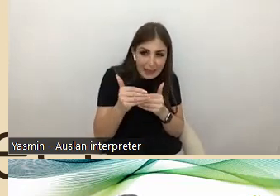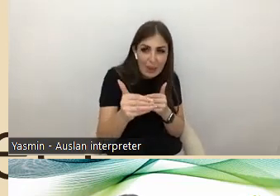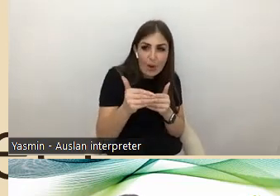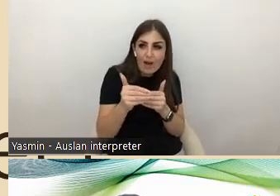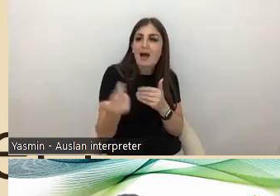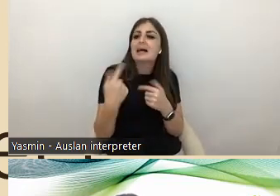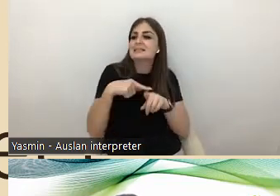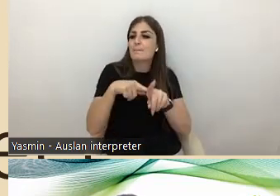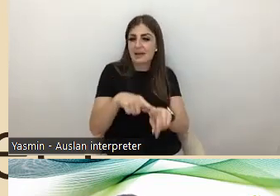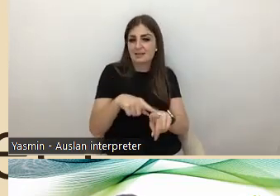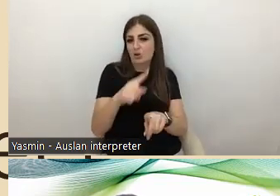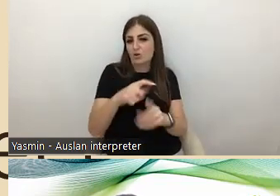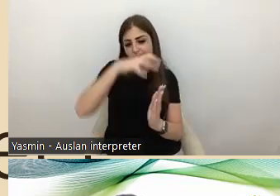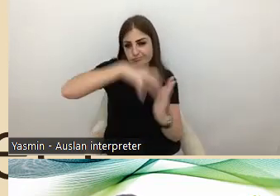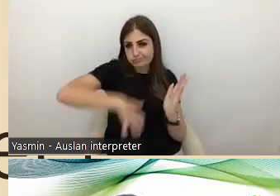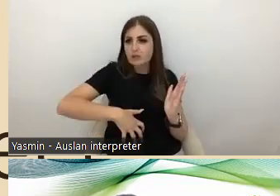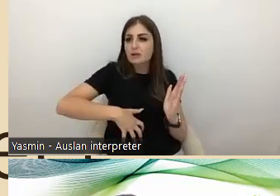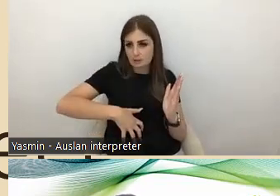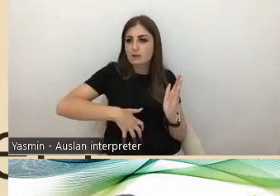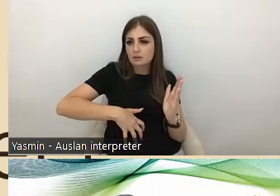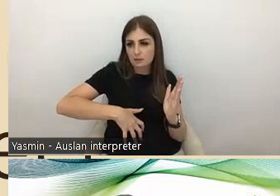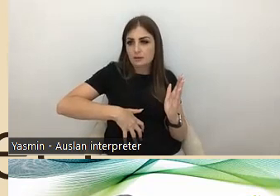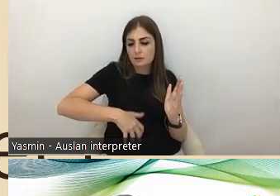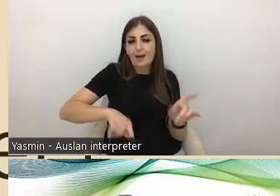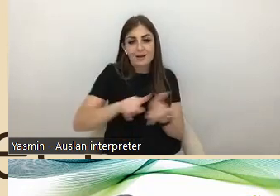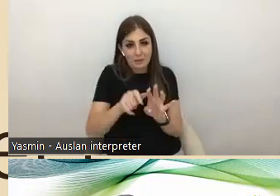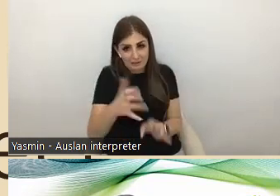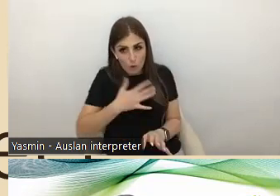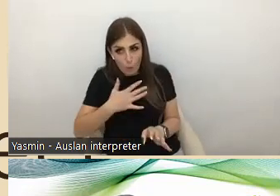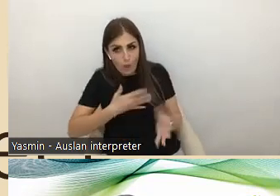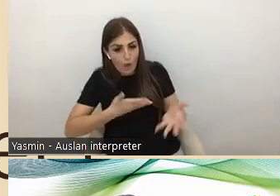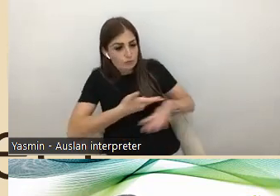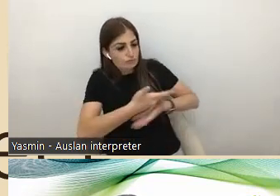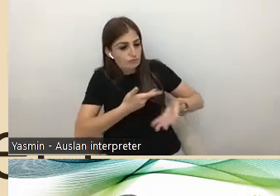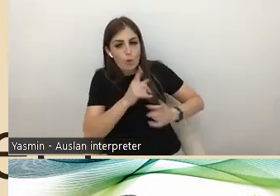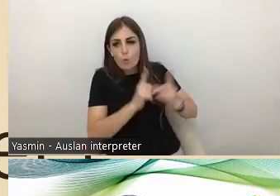of the material and if you would like to speak to the Independent Expert Reviewer, particularly